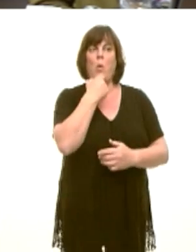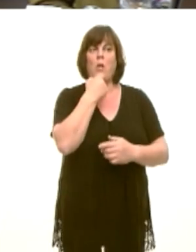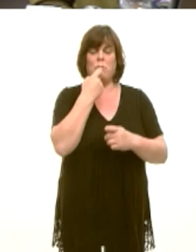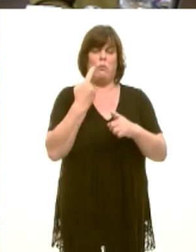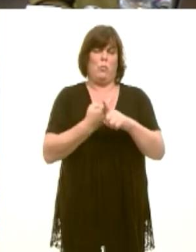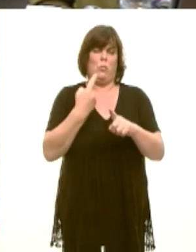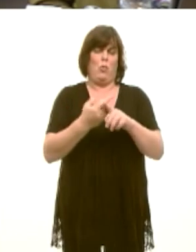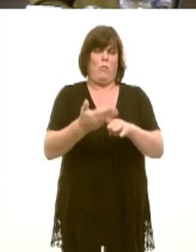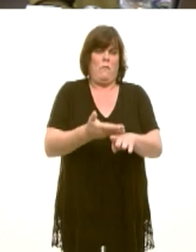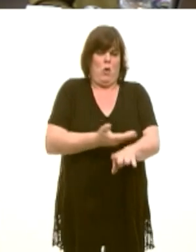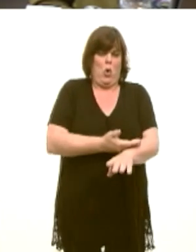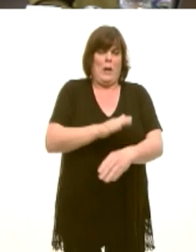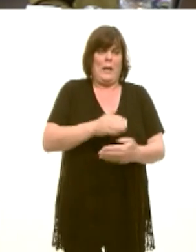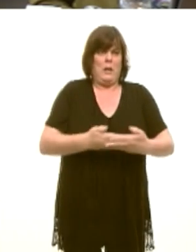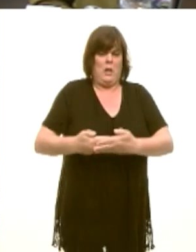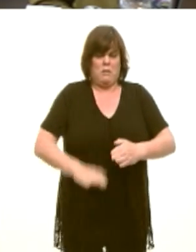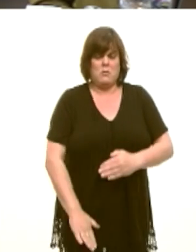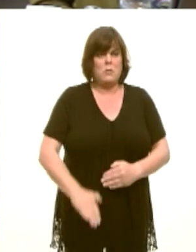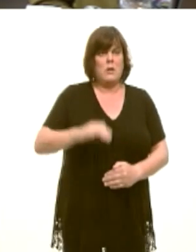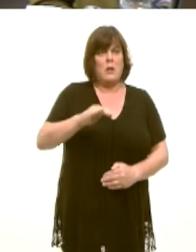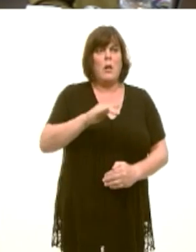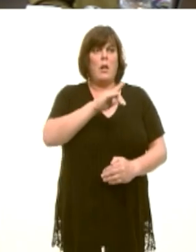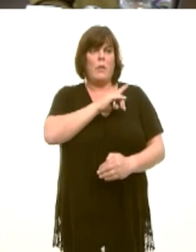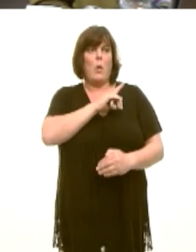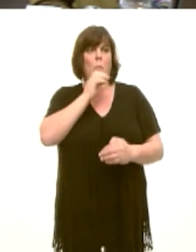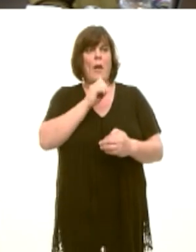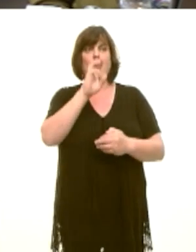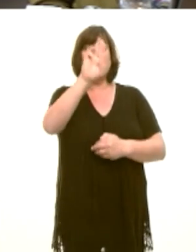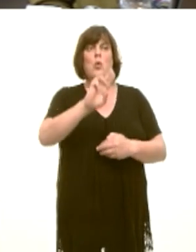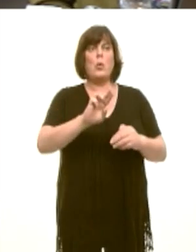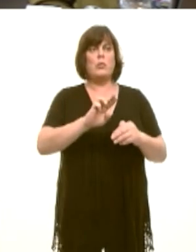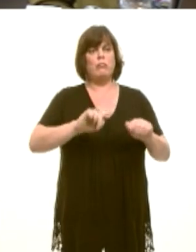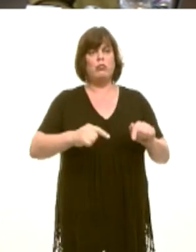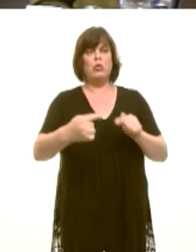of course, we have schemes such as Schools Challenge Cymru, and which is why Flying Start